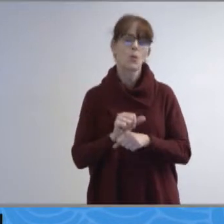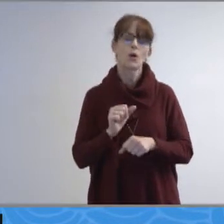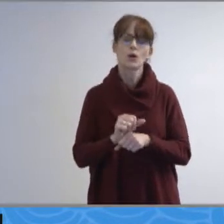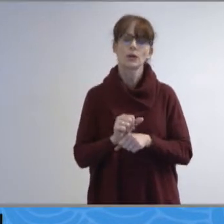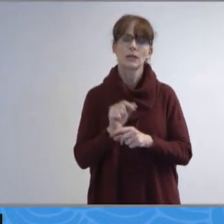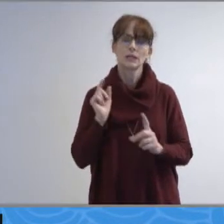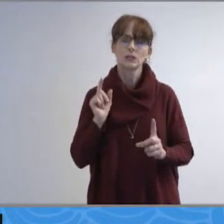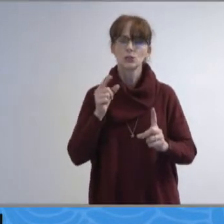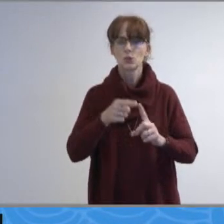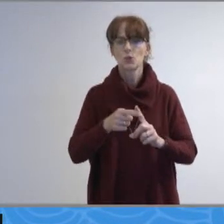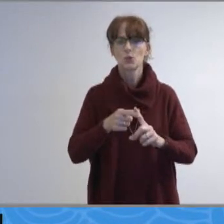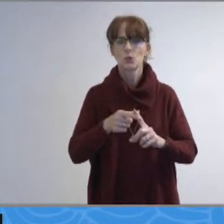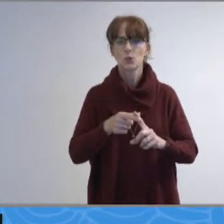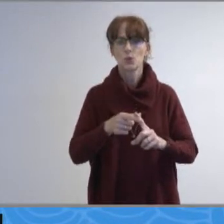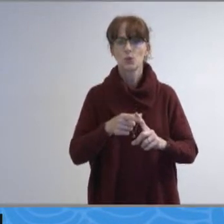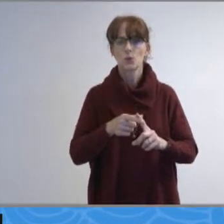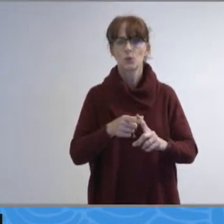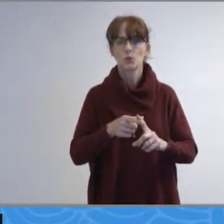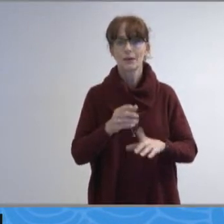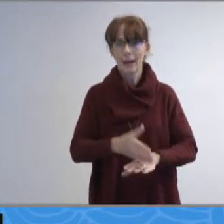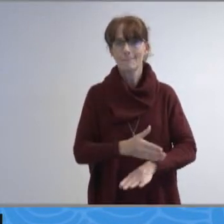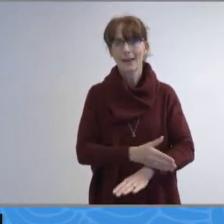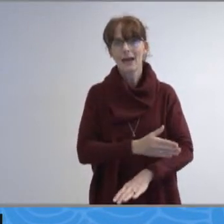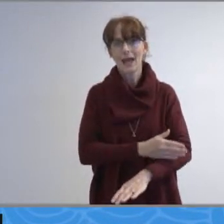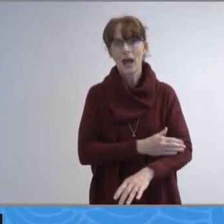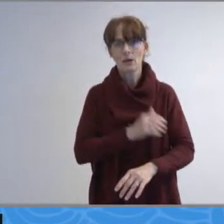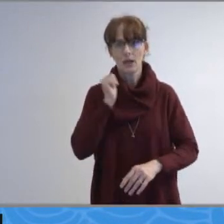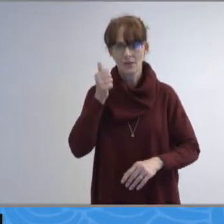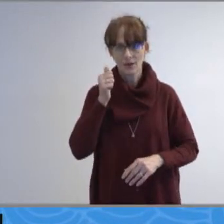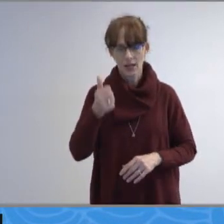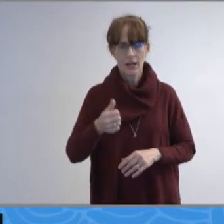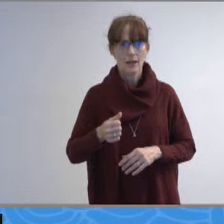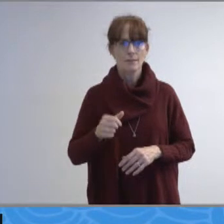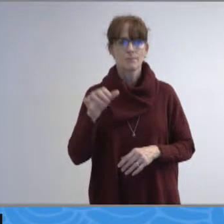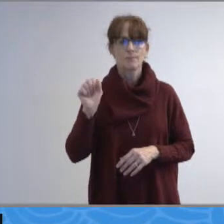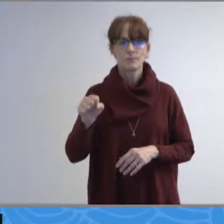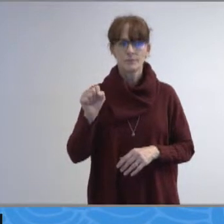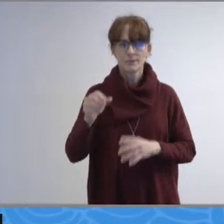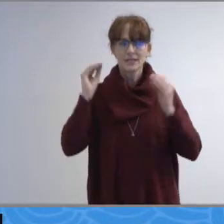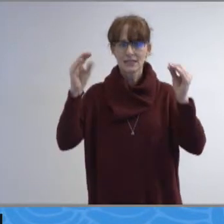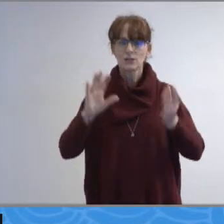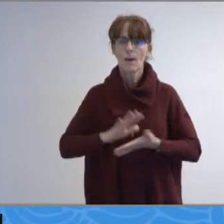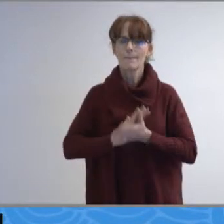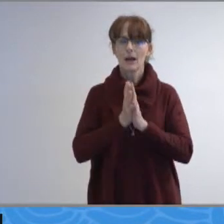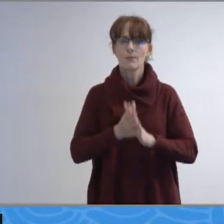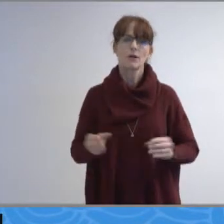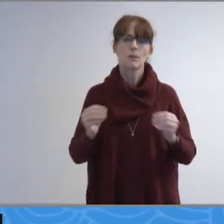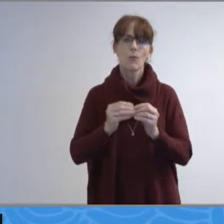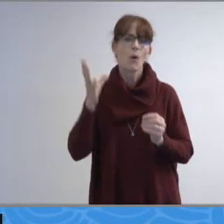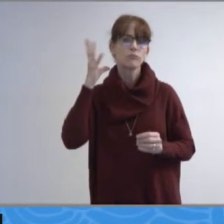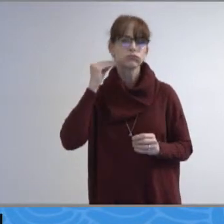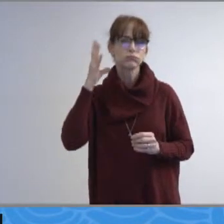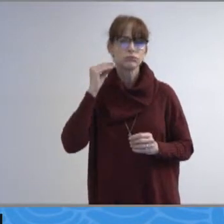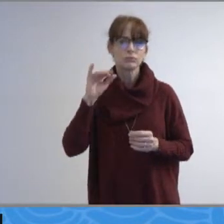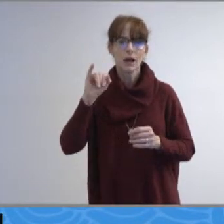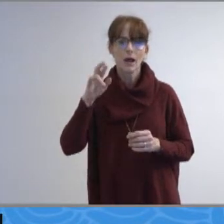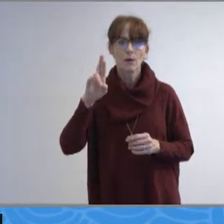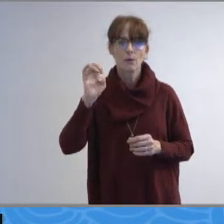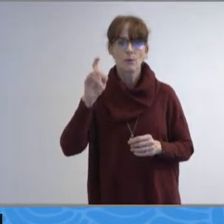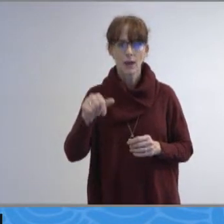to essentially get better at every day. But yes, the teachers are becoming more and more familiar with i-Ready with every passing day